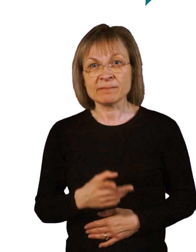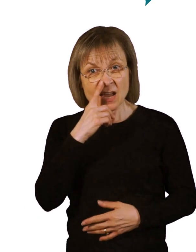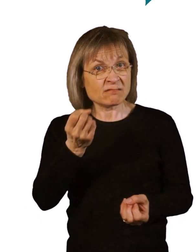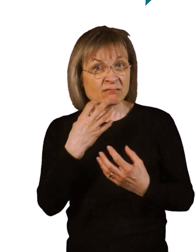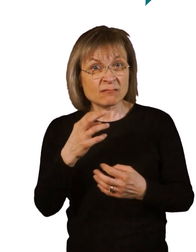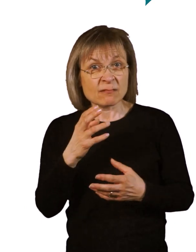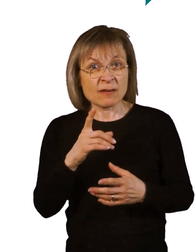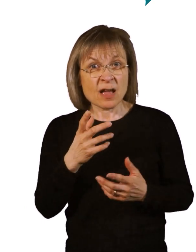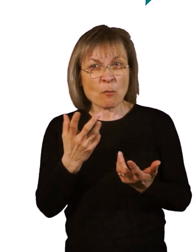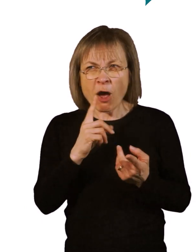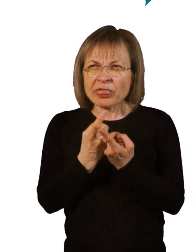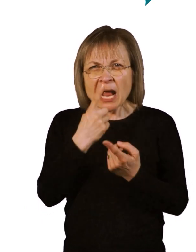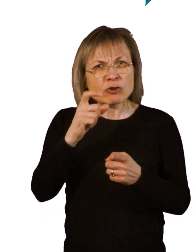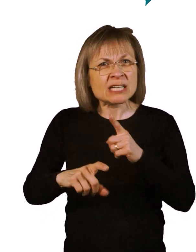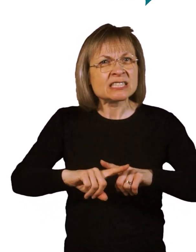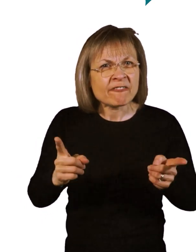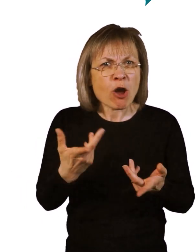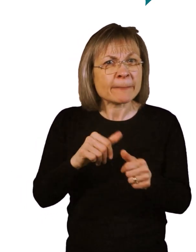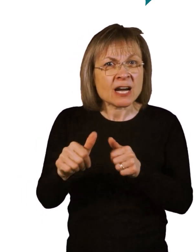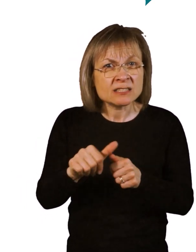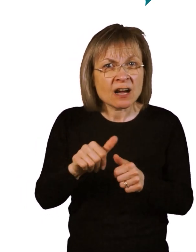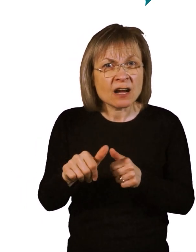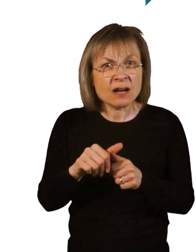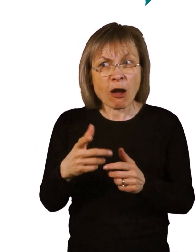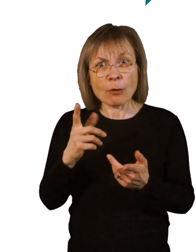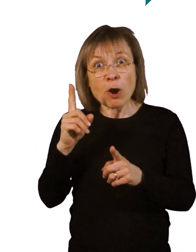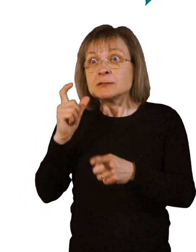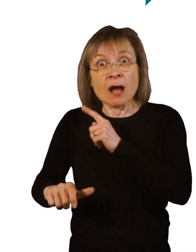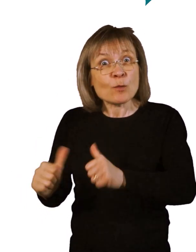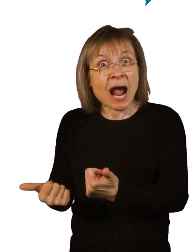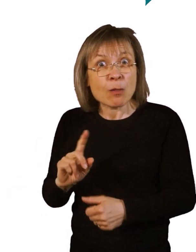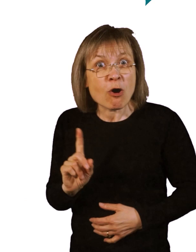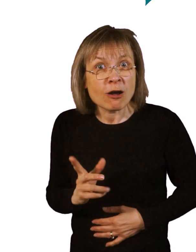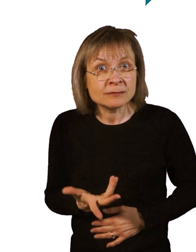You can tell us about things that could have been done better or differently, or what you think was done well.